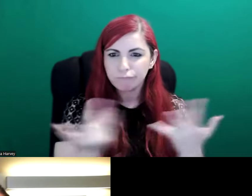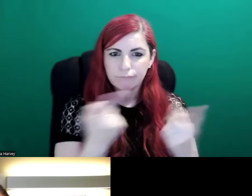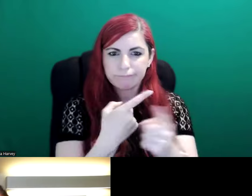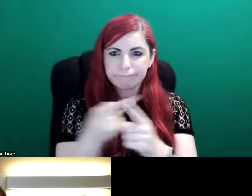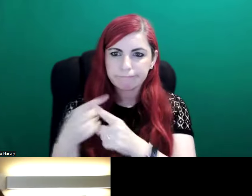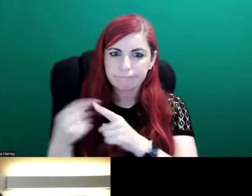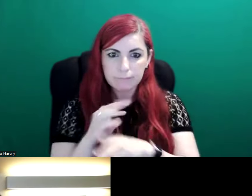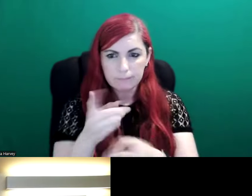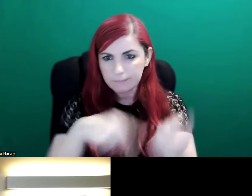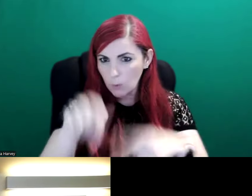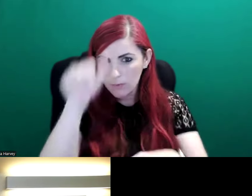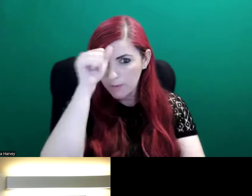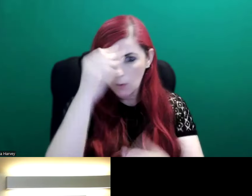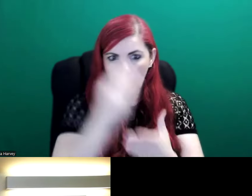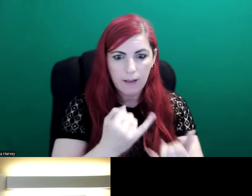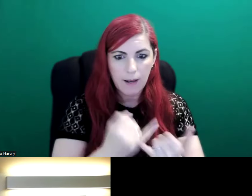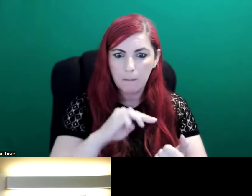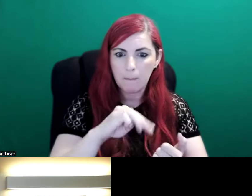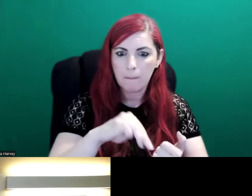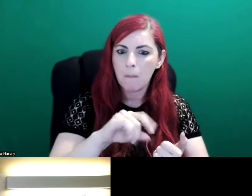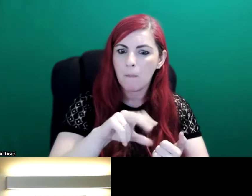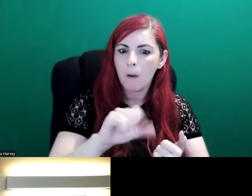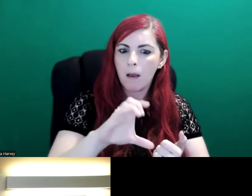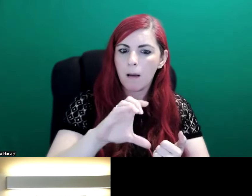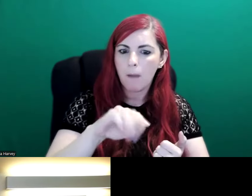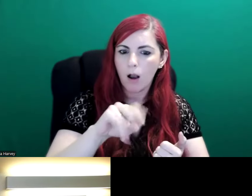would be very familiar with, like Margaret Clarke and Norah McGuinness and the